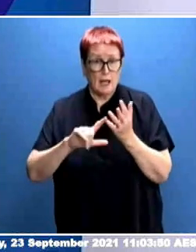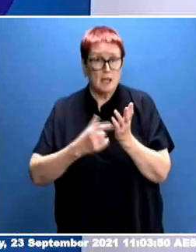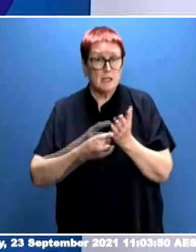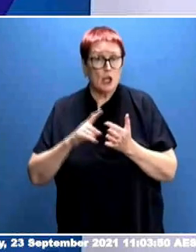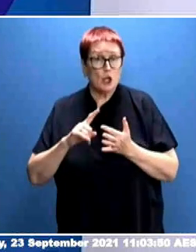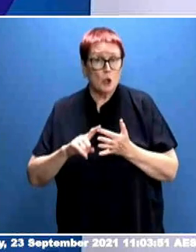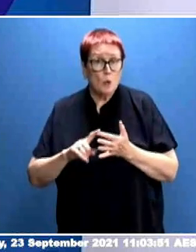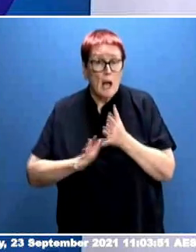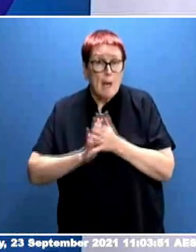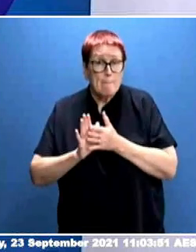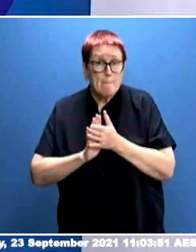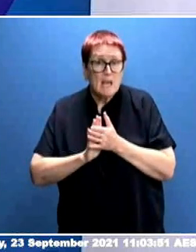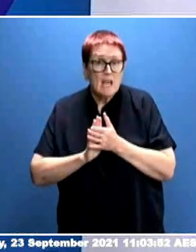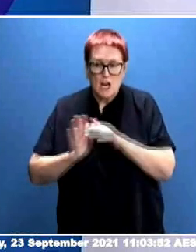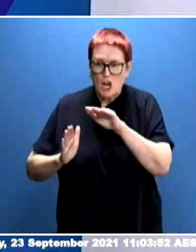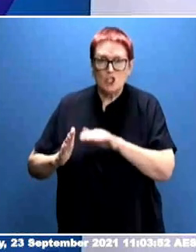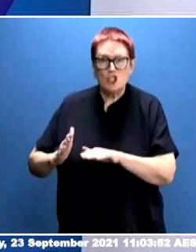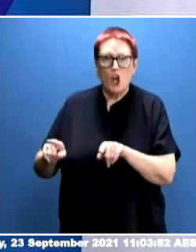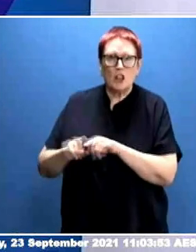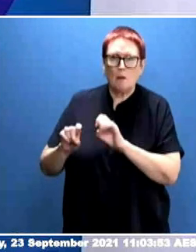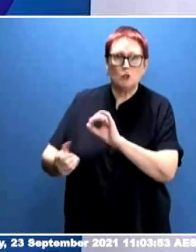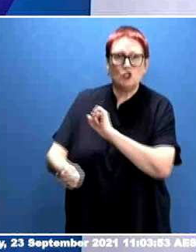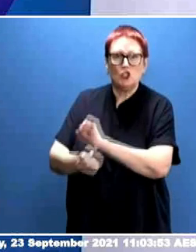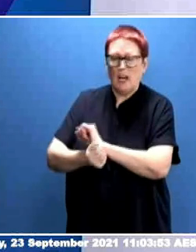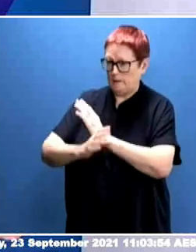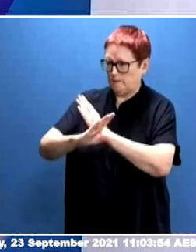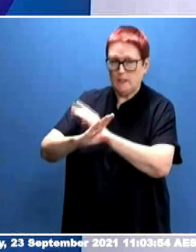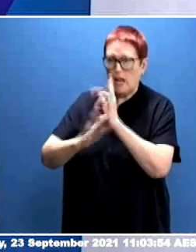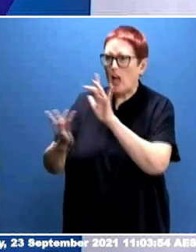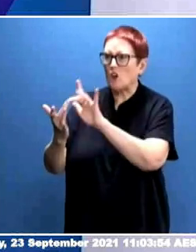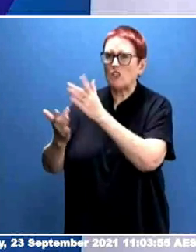that child has to be in effect incarcerated for the period of whatever it might be,